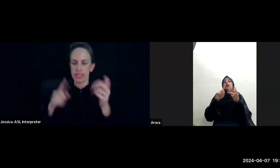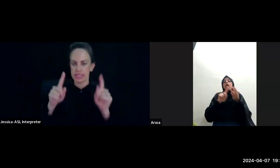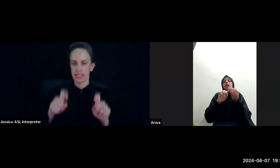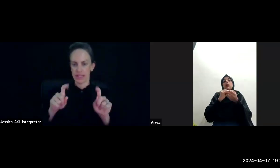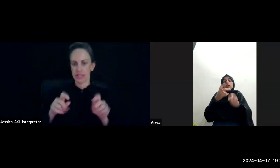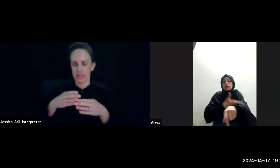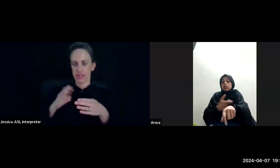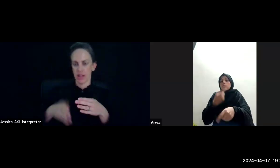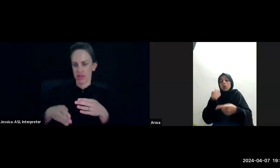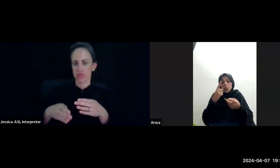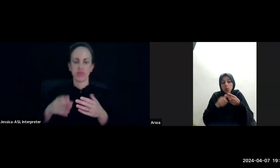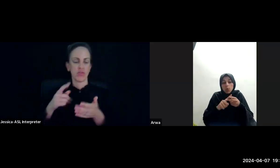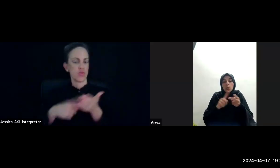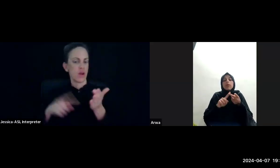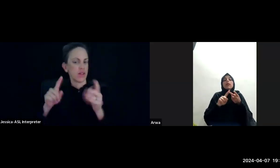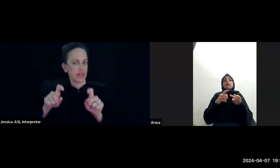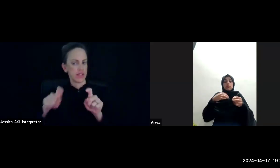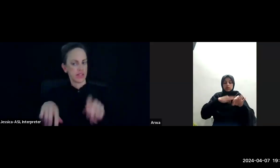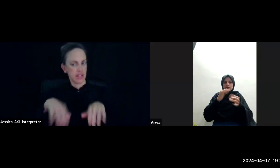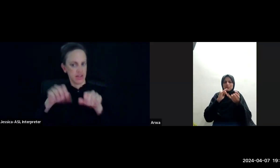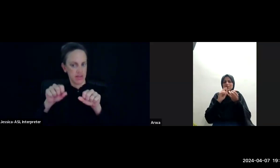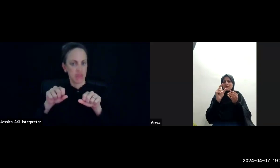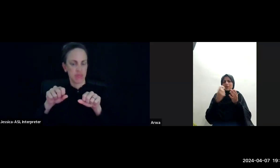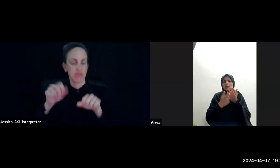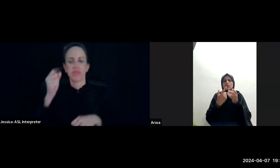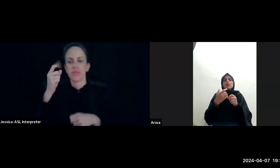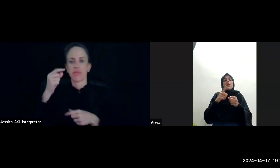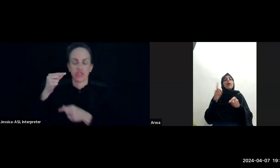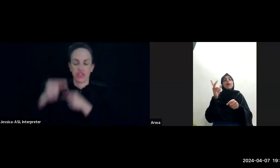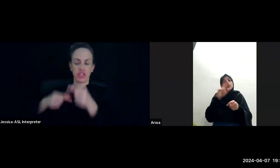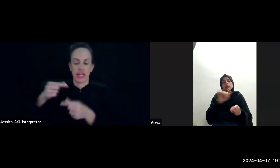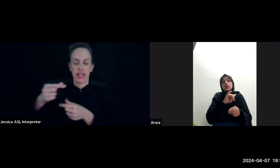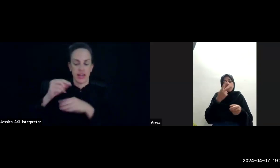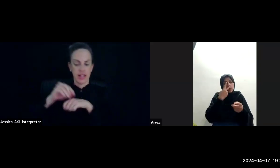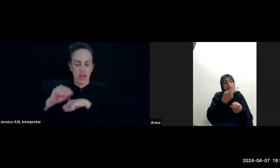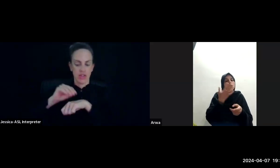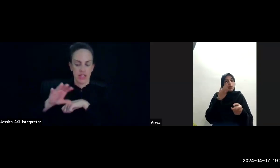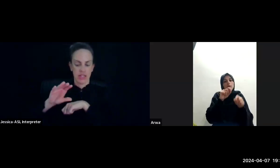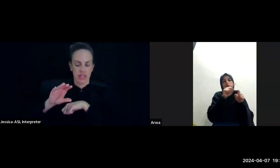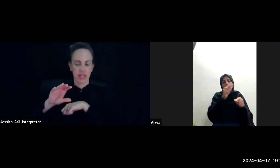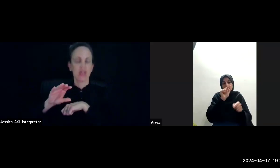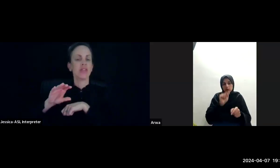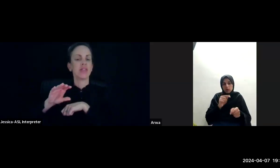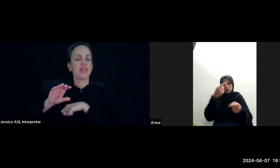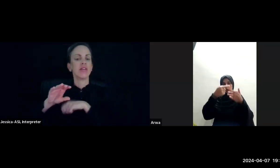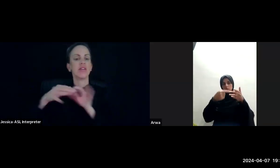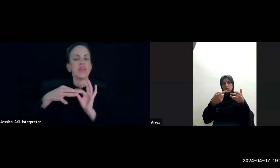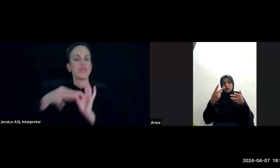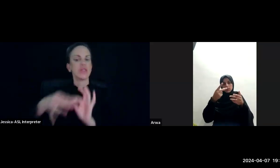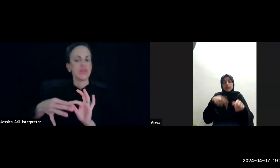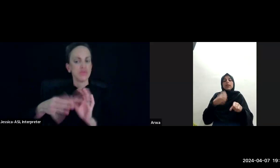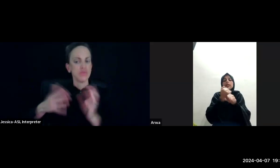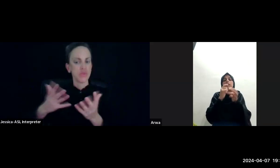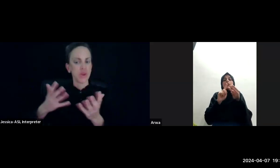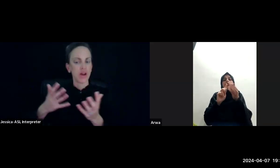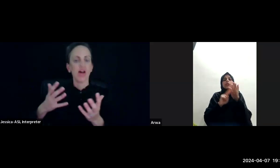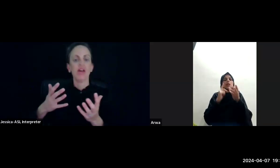done. But in in genetic counseling, the autonomy is with the subject and their family okay. They